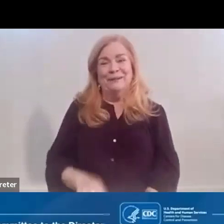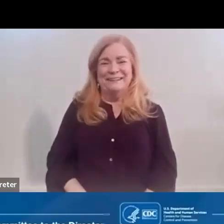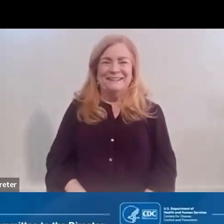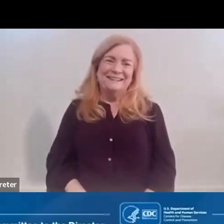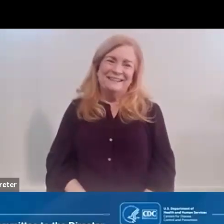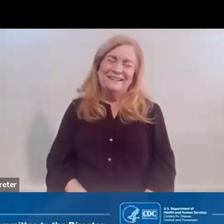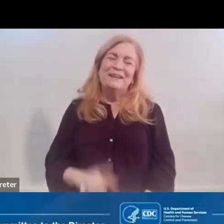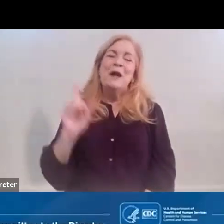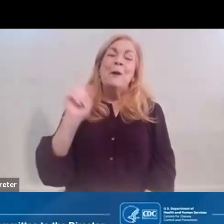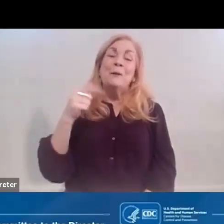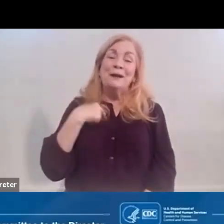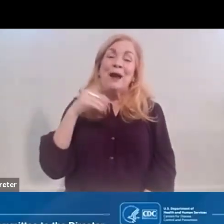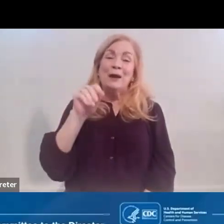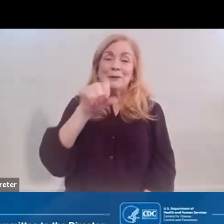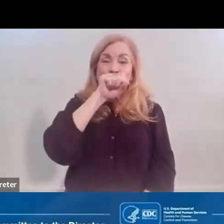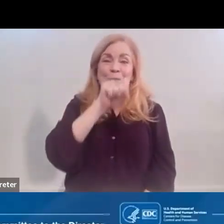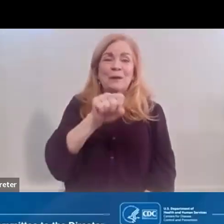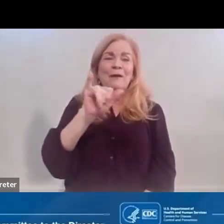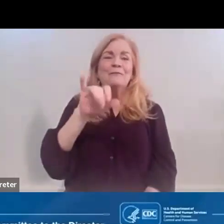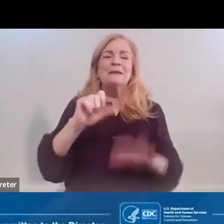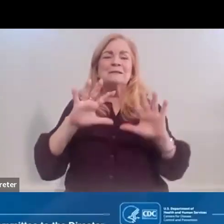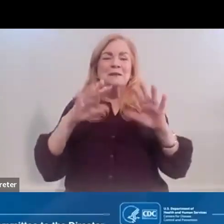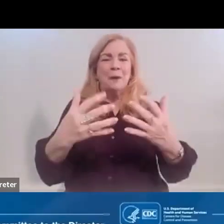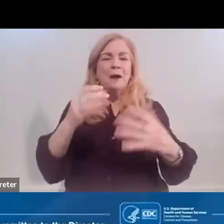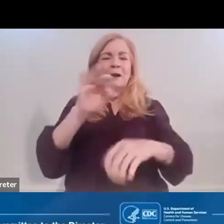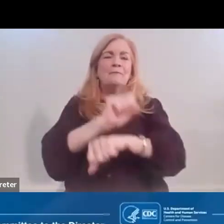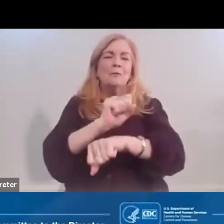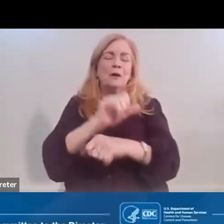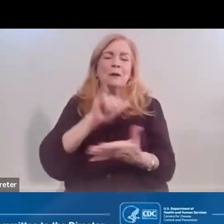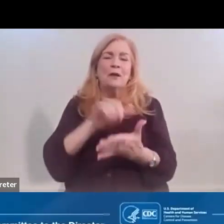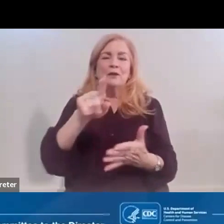What I do love is the body of work that you are addressing and how you are doing it.